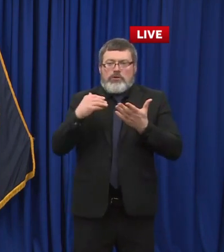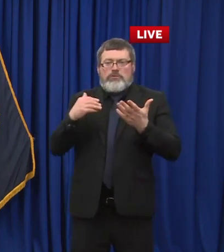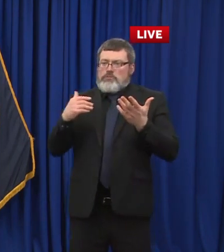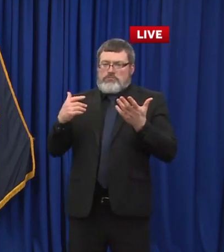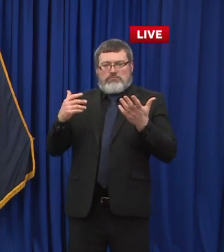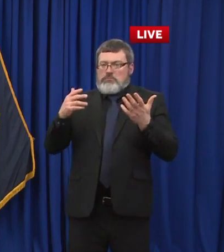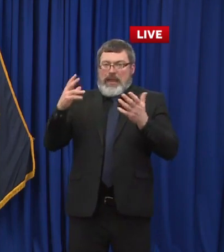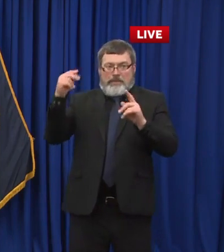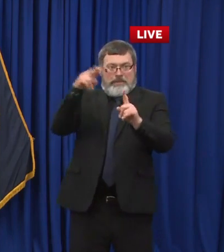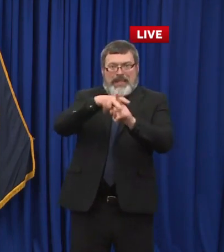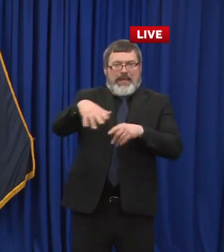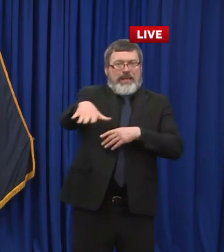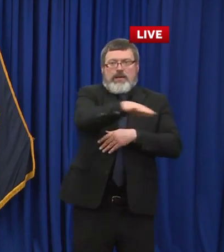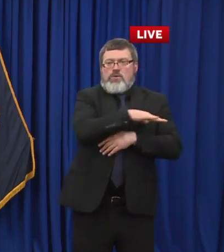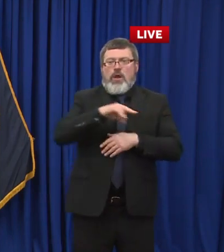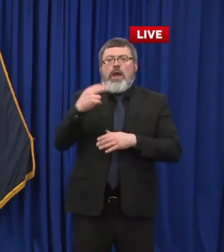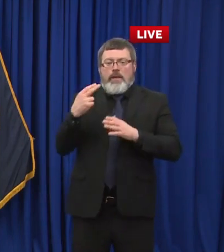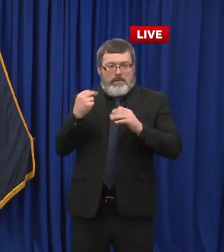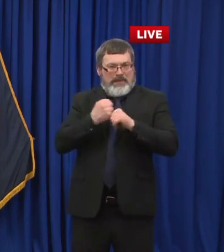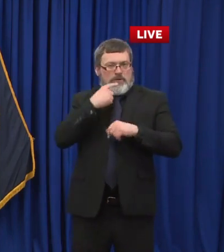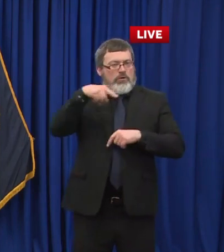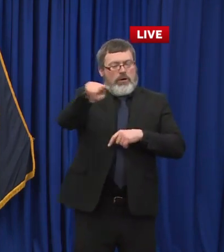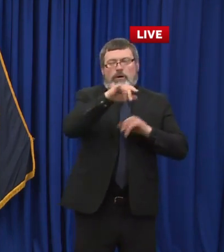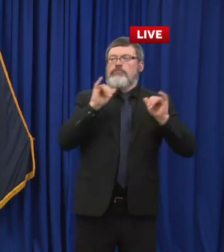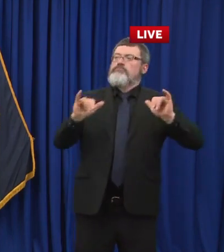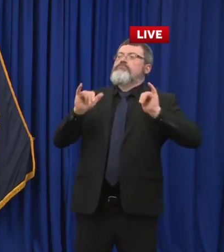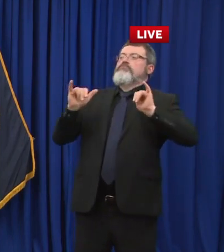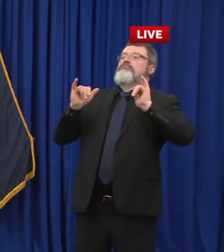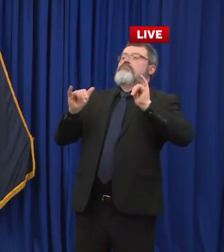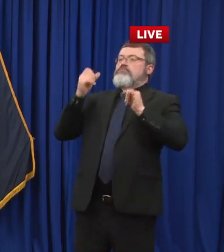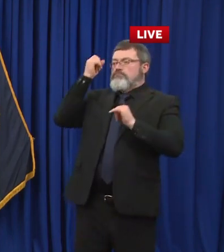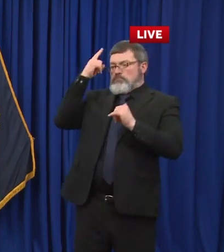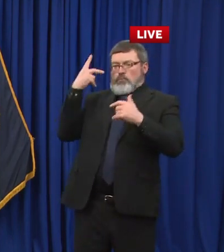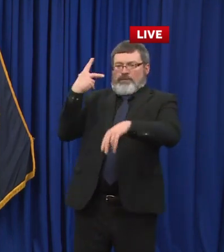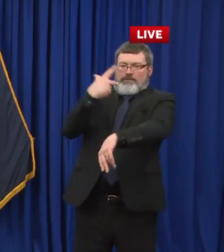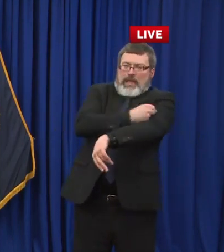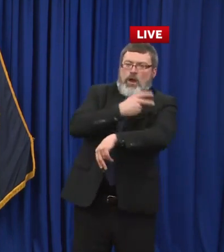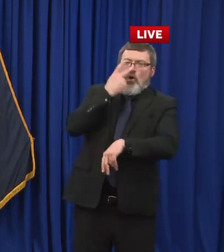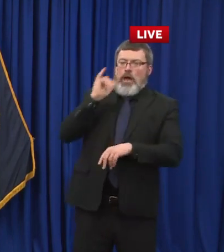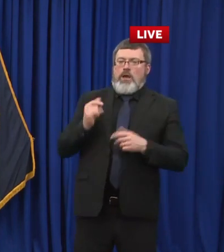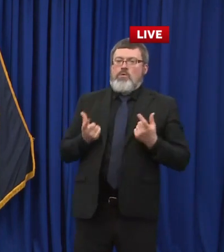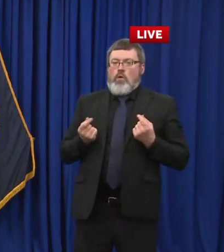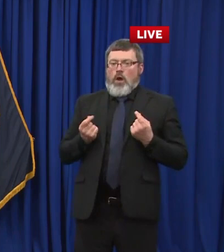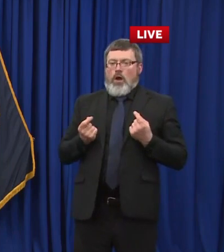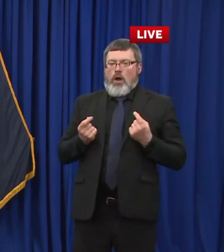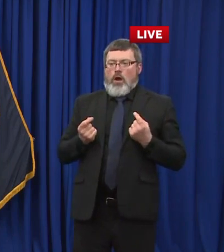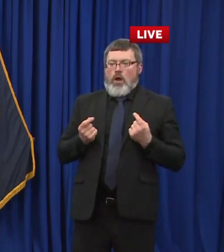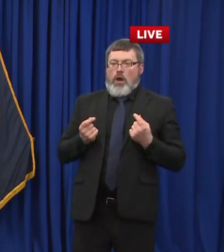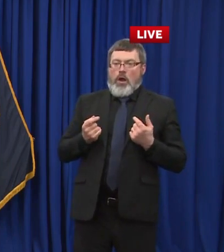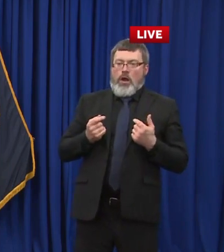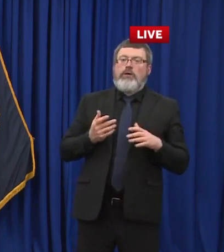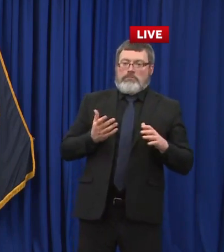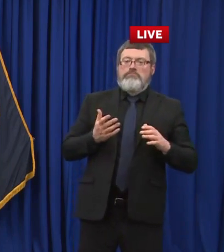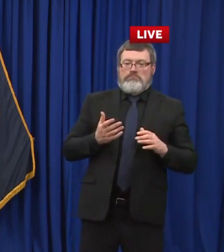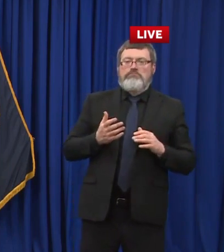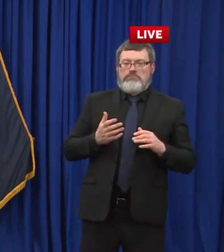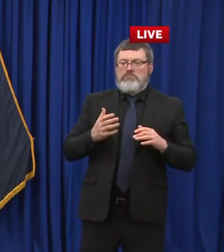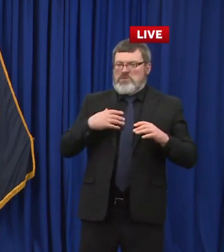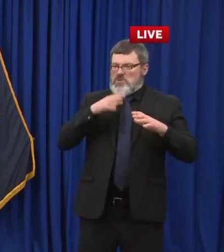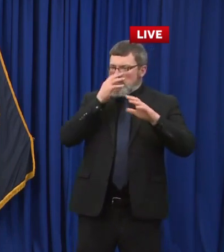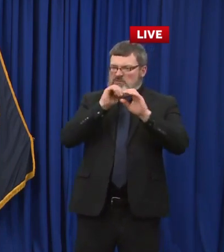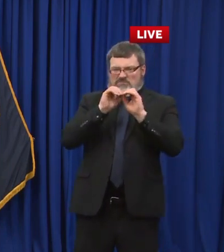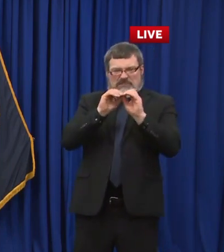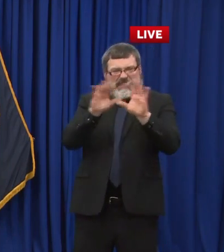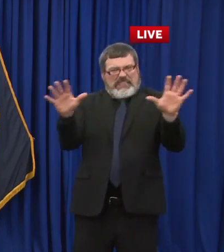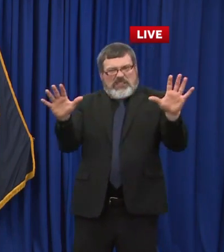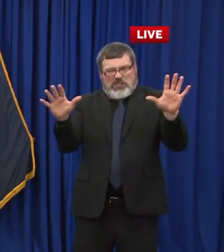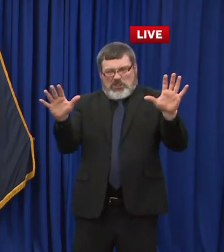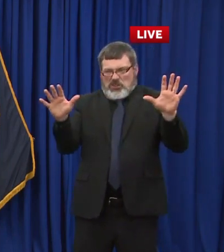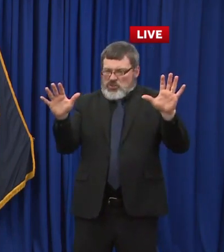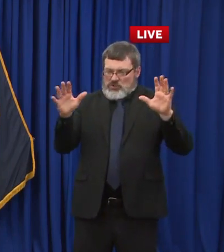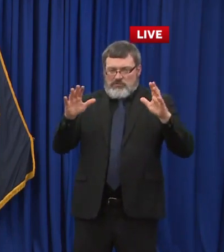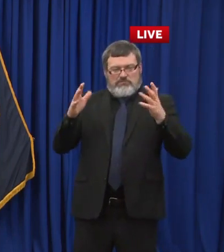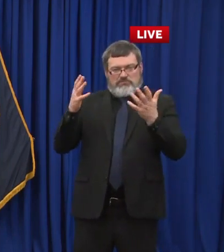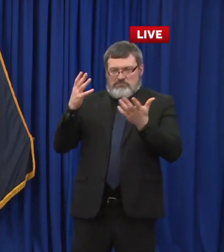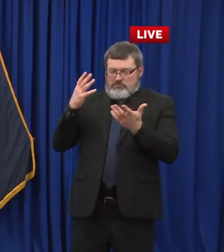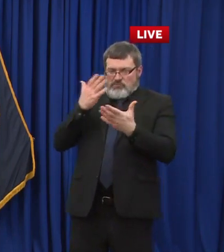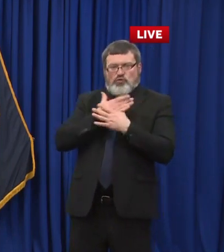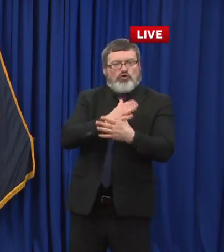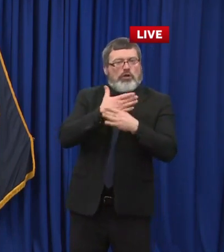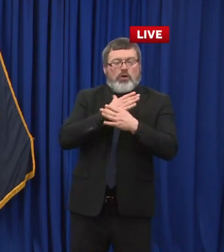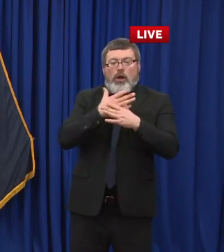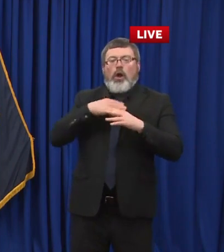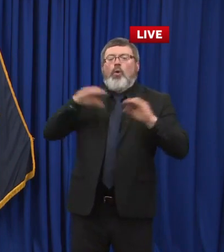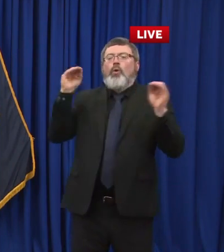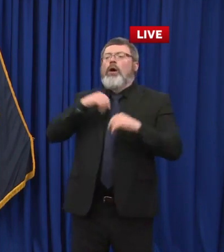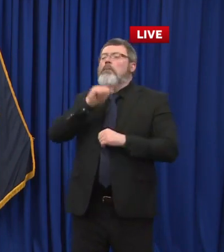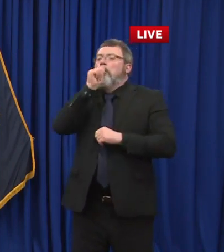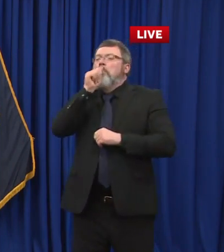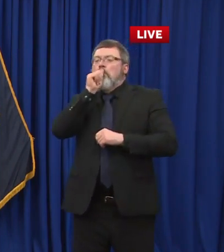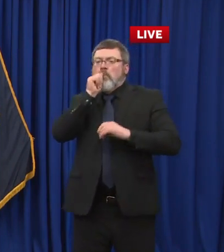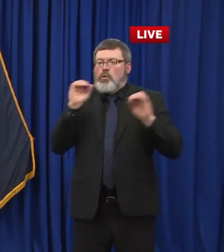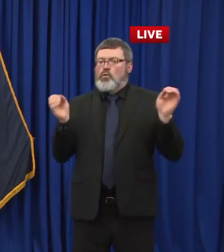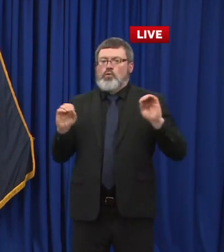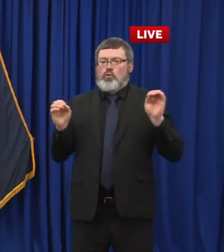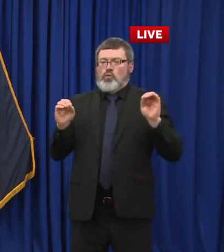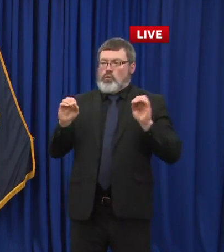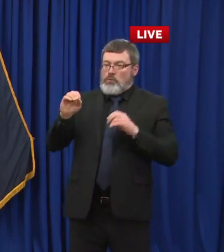TO MAKE SURE WE ARE WALKING HAND IN HAND WITH THAT INFORMATION, THAT WILL DO AT A LOCAL LEVEL MAKING SURE PEOPLE UNDERSTAND THAT, WHAT ARE THE RISKS, WHAT IS THE EFFICACY?